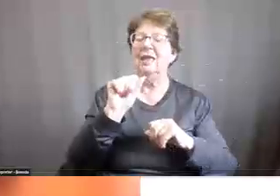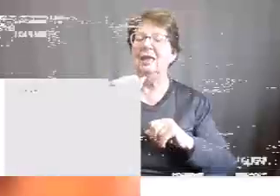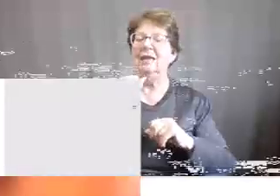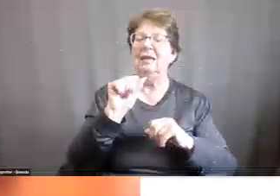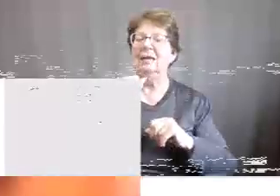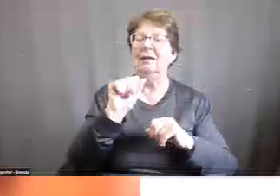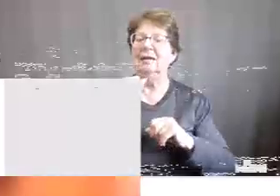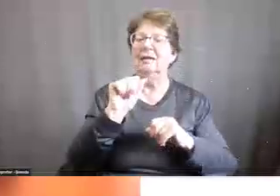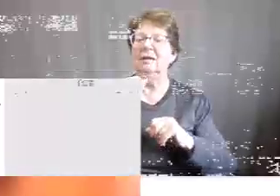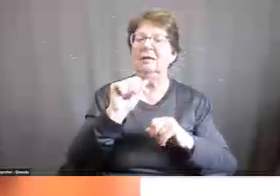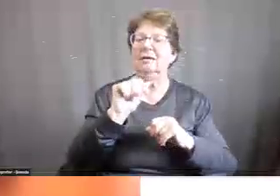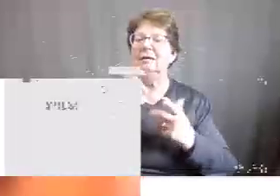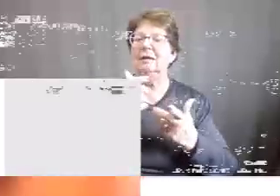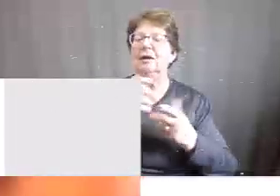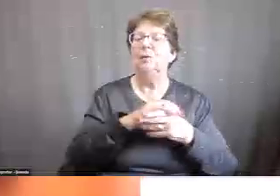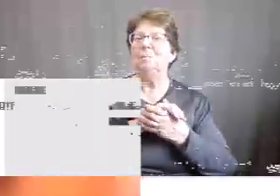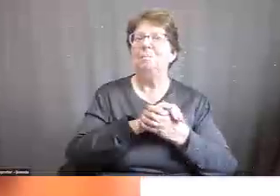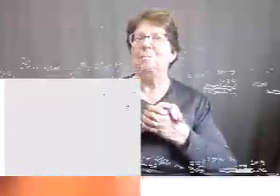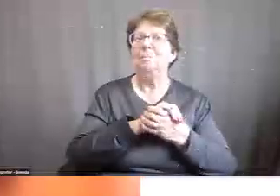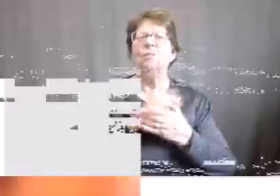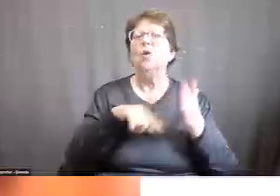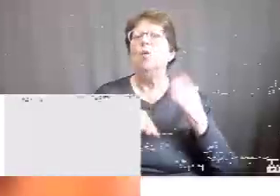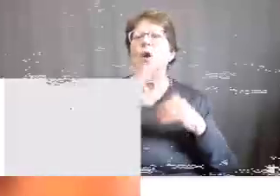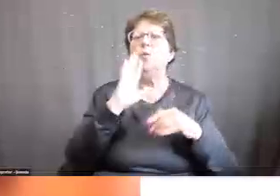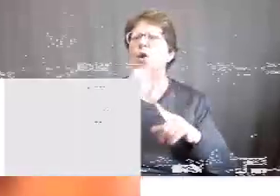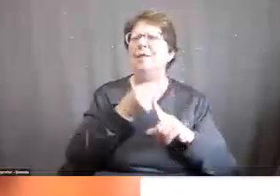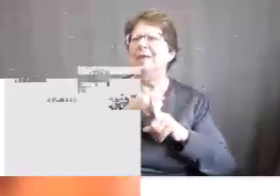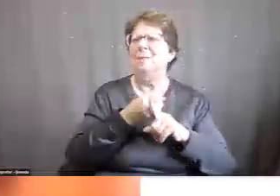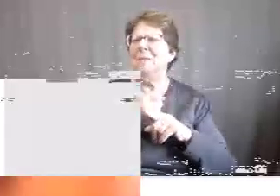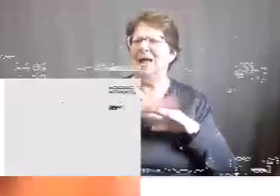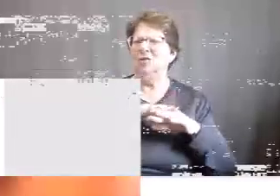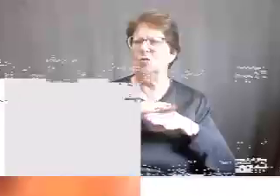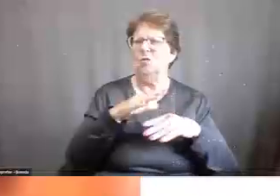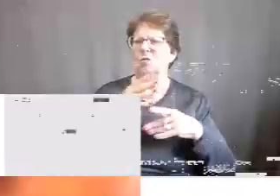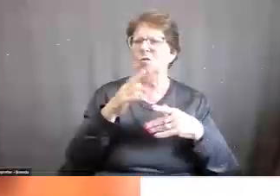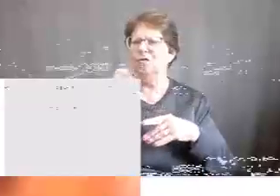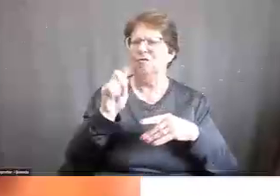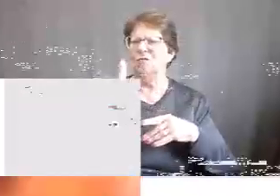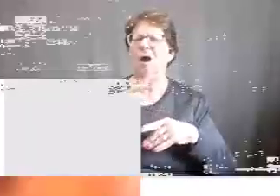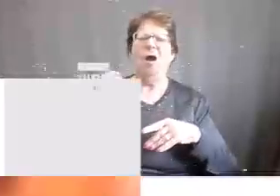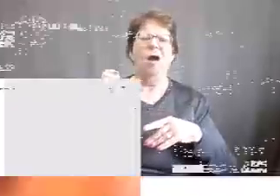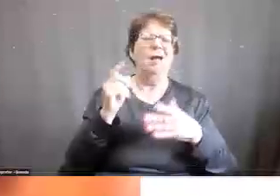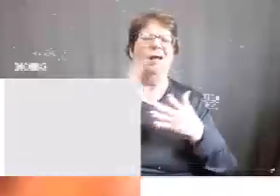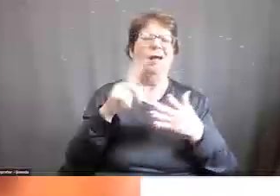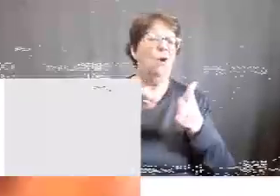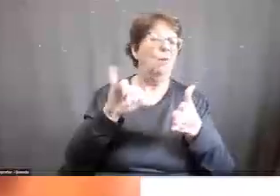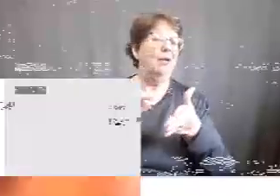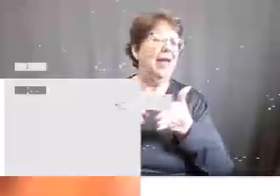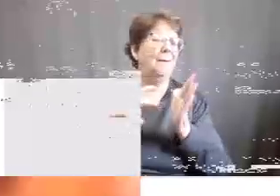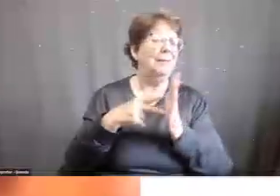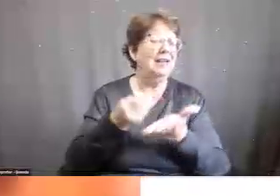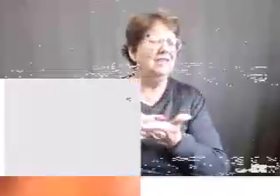Boardroom: It would… what would the impact be on the rod, and what would that mean financially and time-wise?